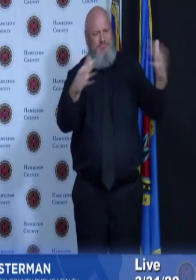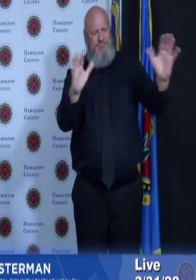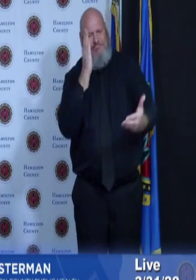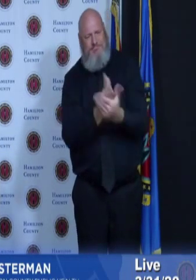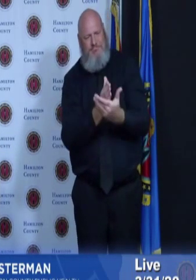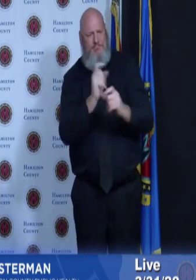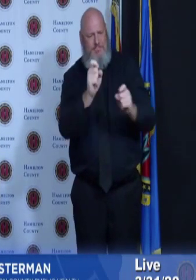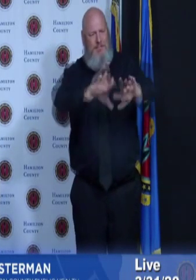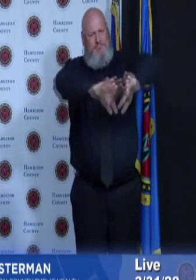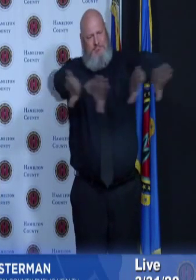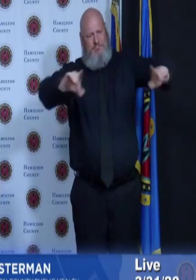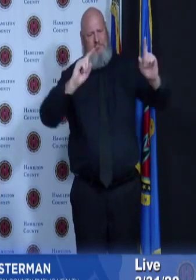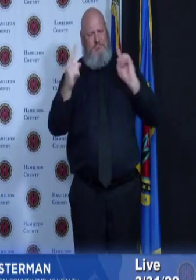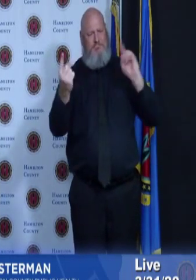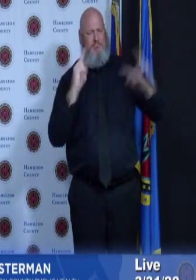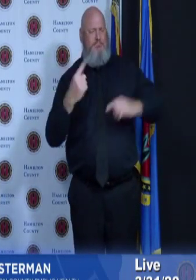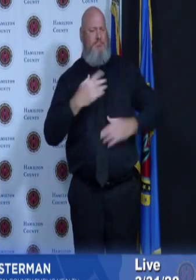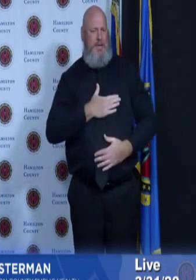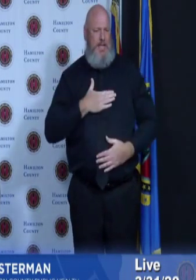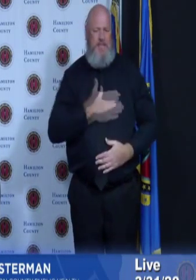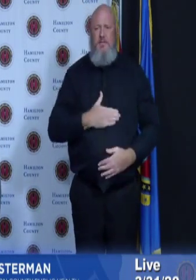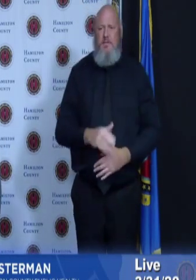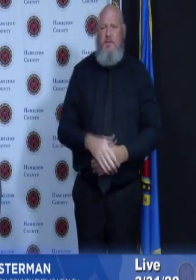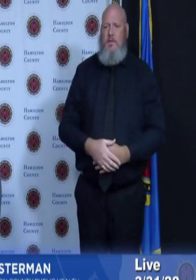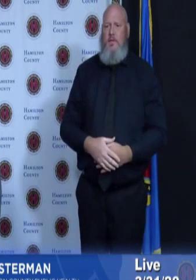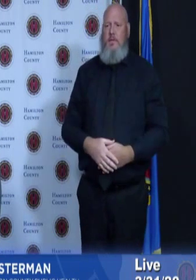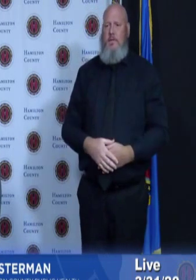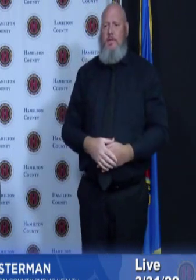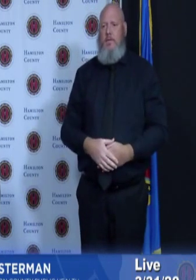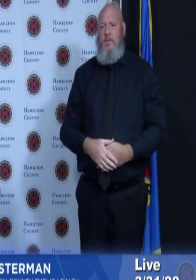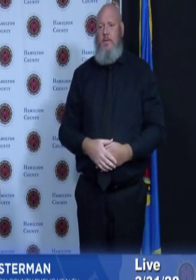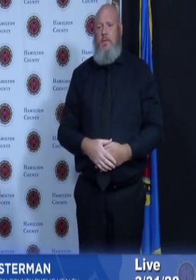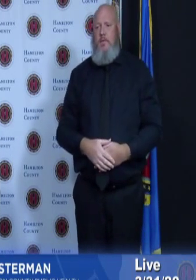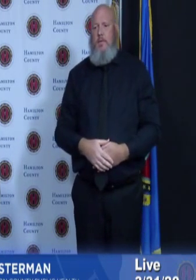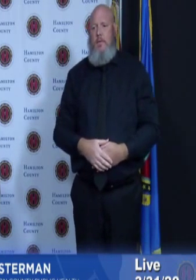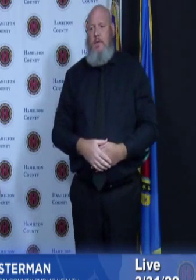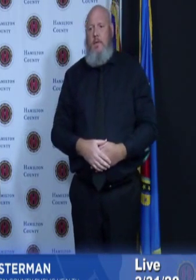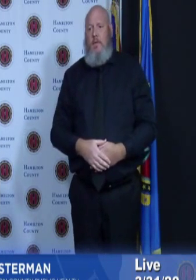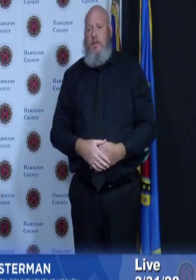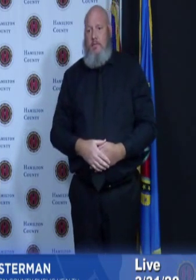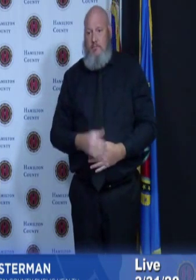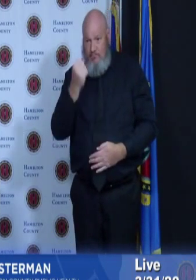business many of your employees are scared this is a difficult time in the